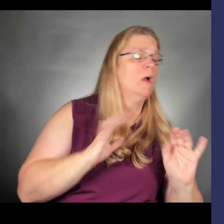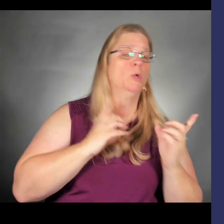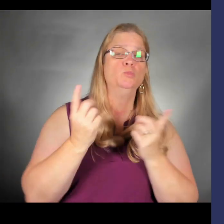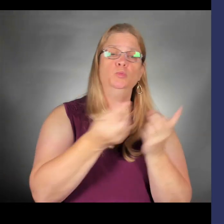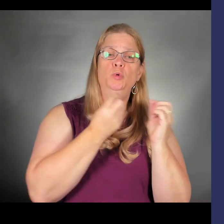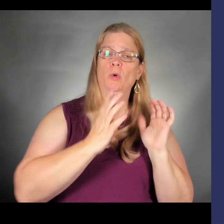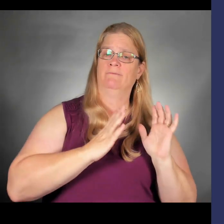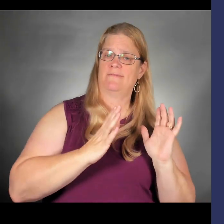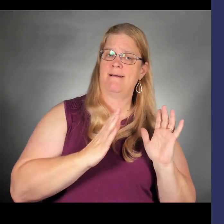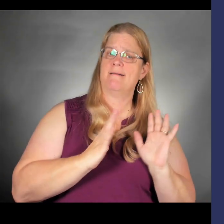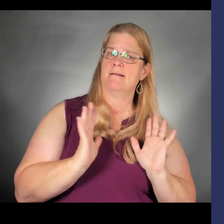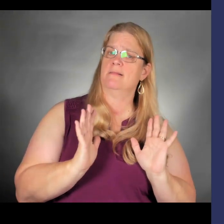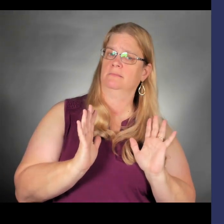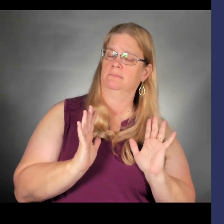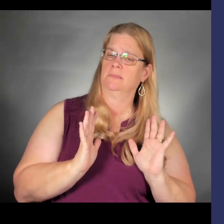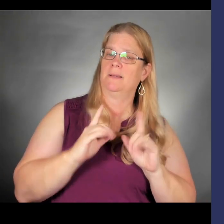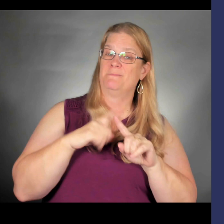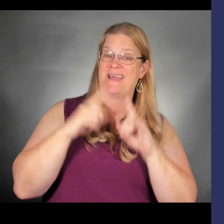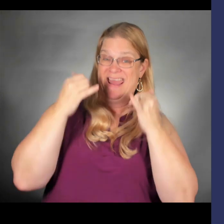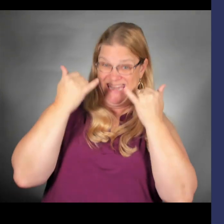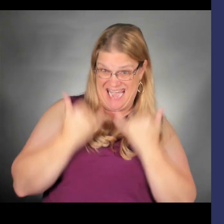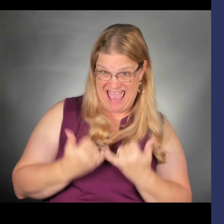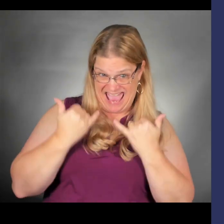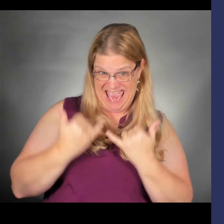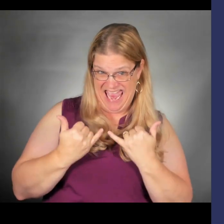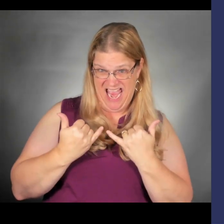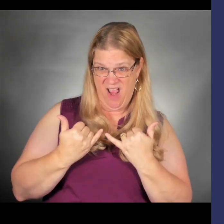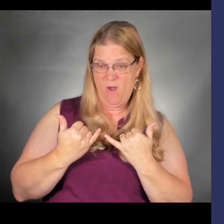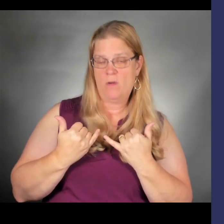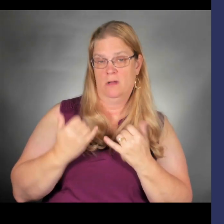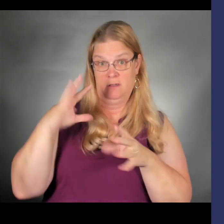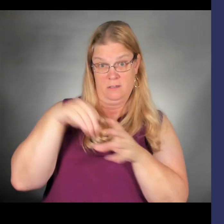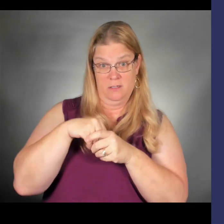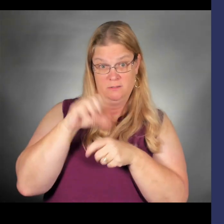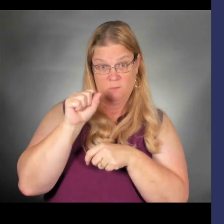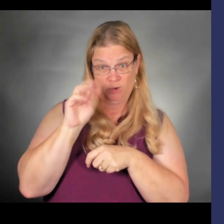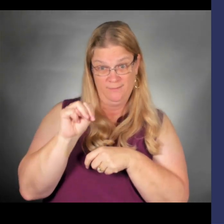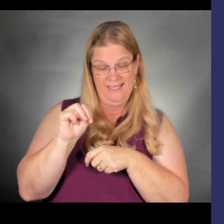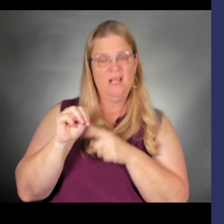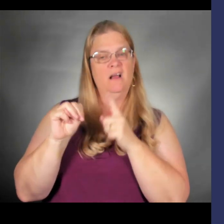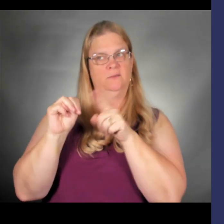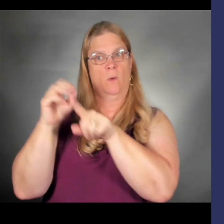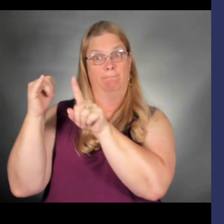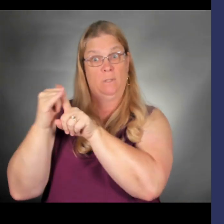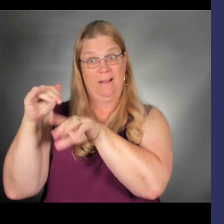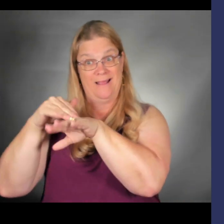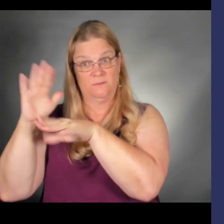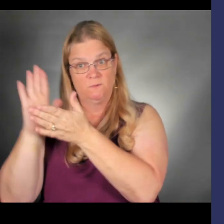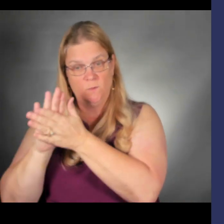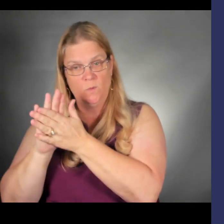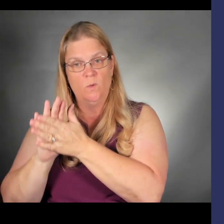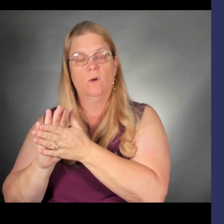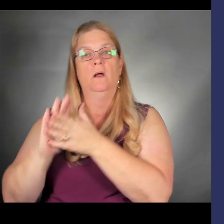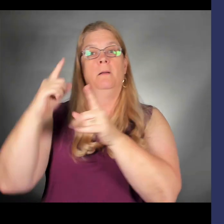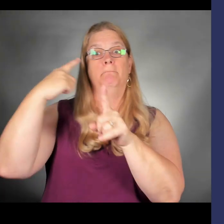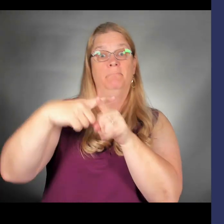Then they would go home have their life outside of school. However now, with the involvement of social media,